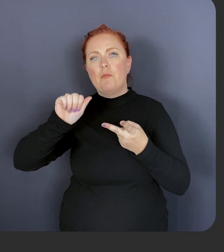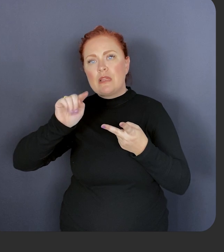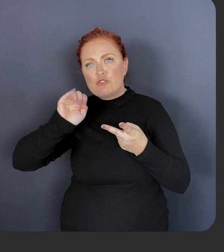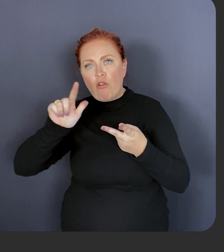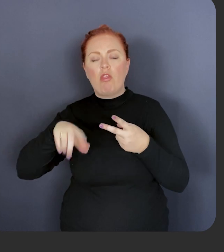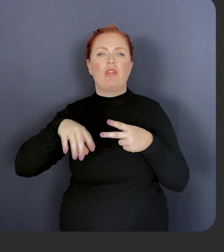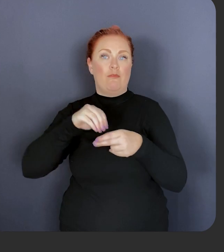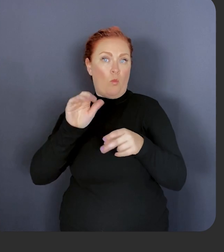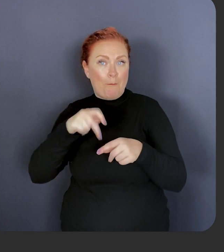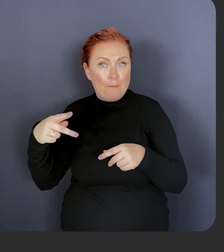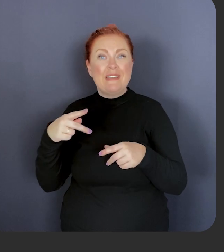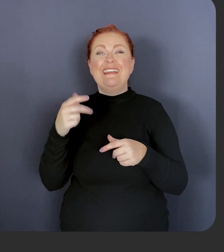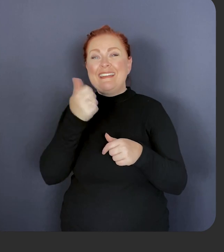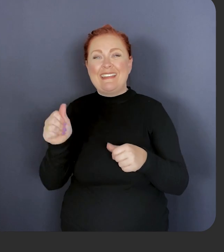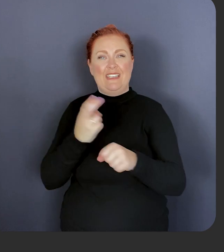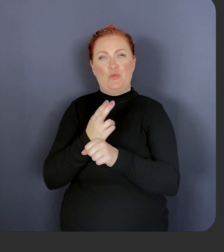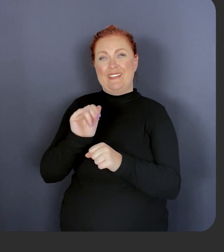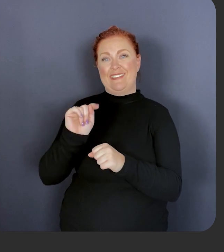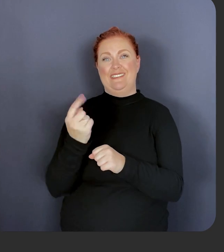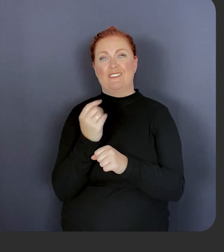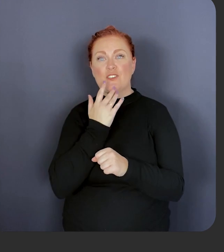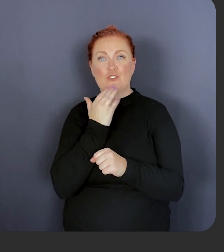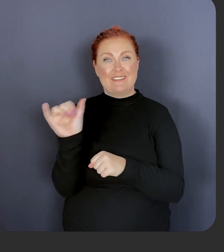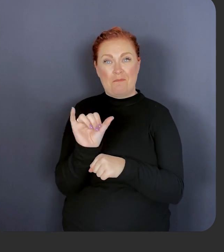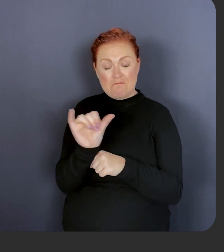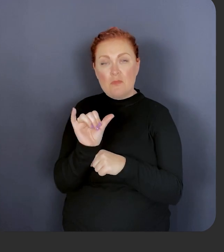in this application that are using that text color are now